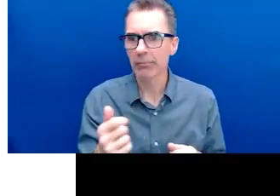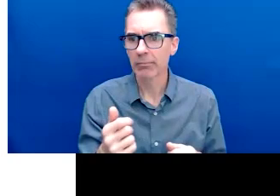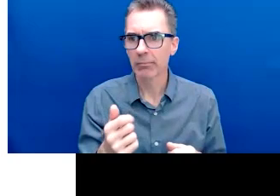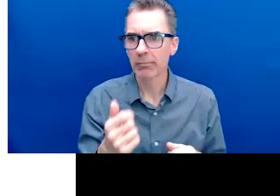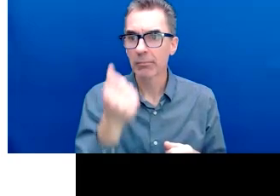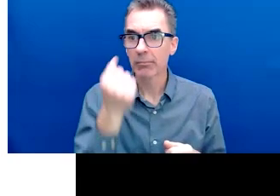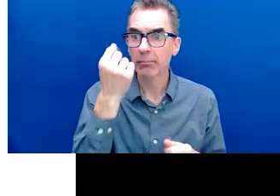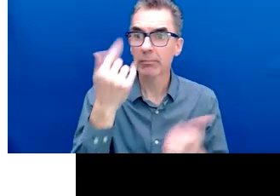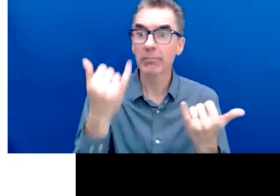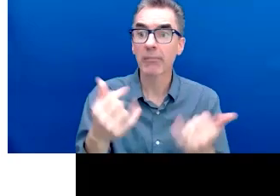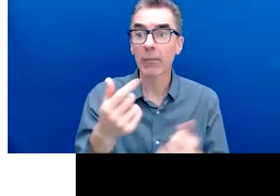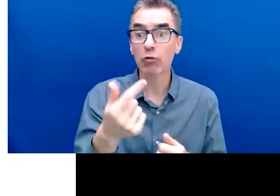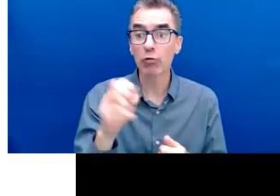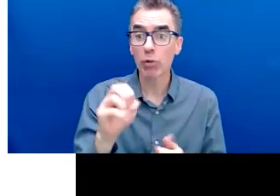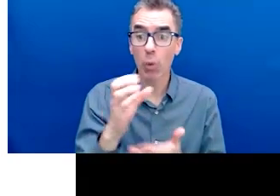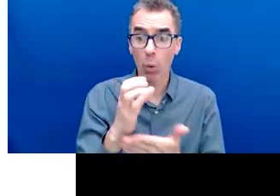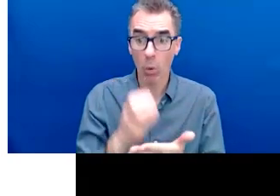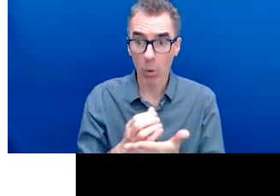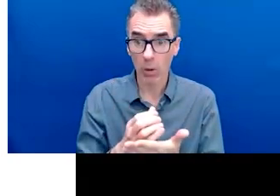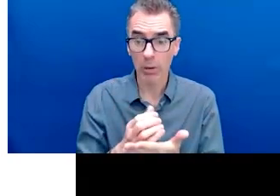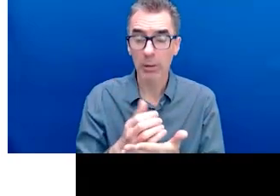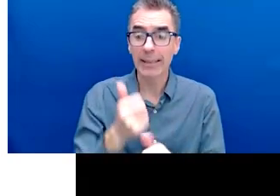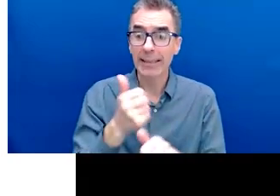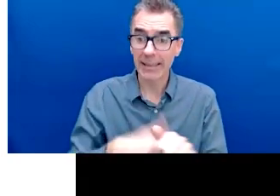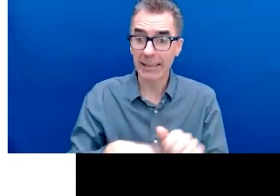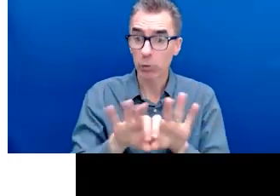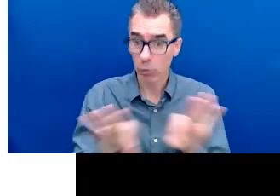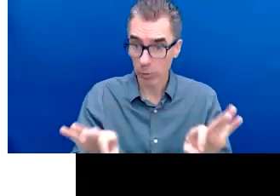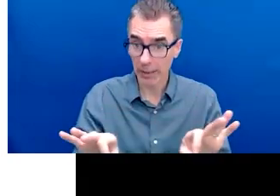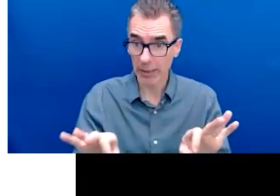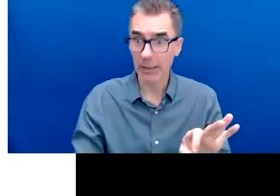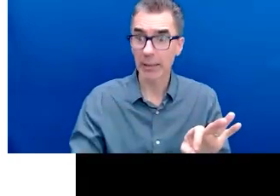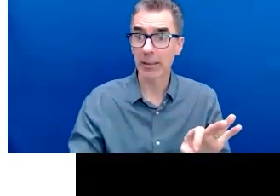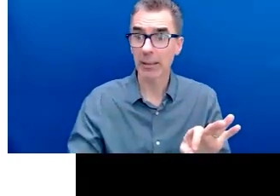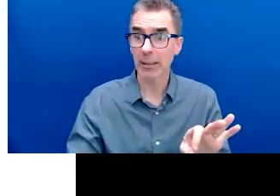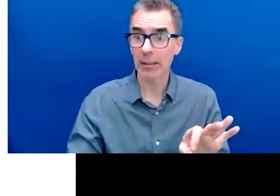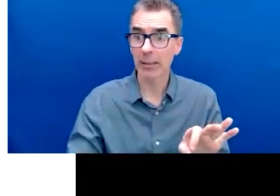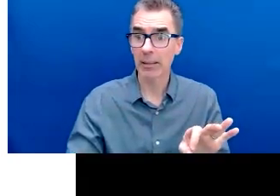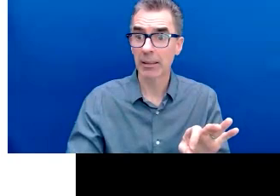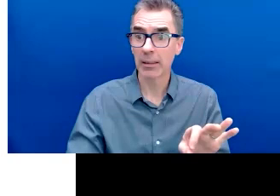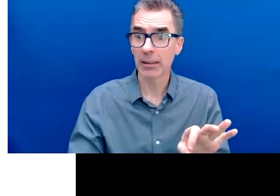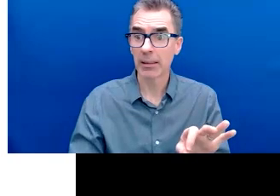that are associated with every degree. But if your department